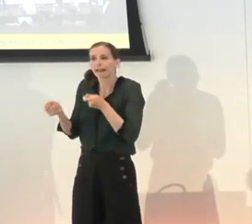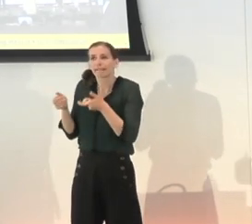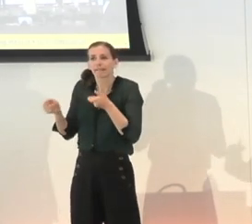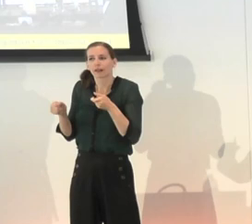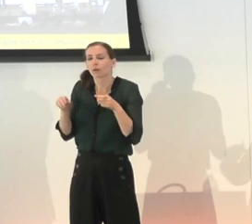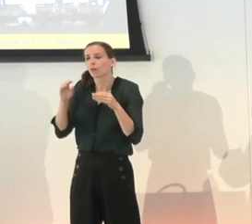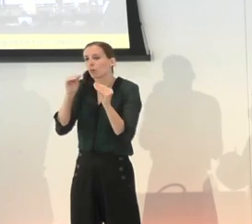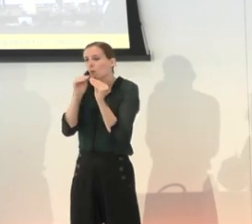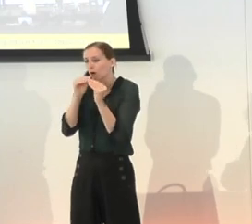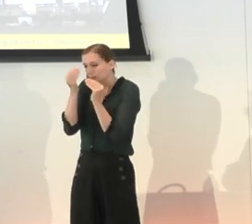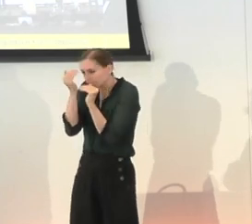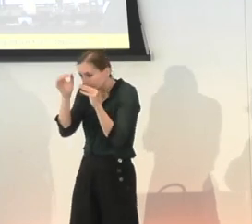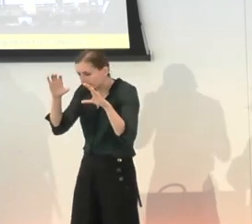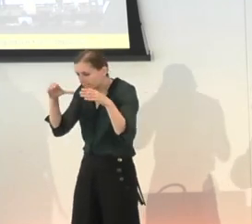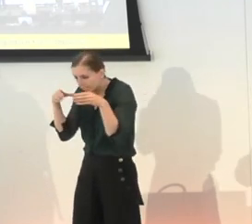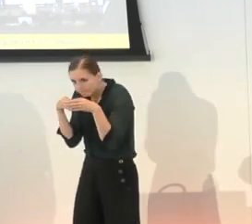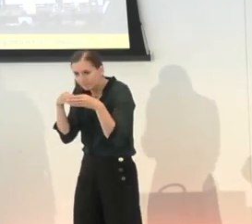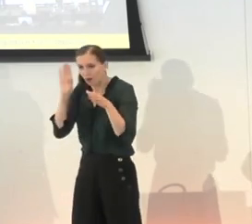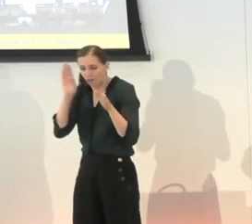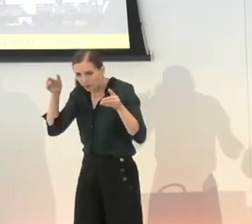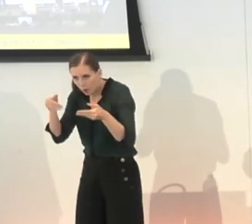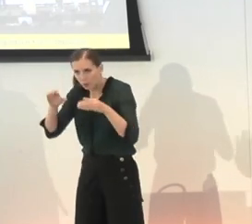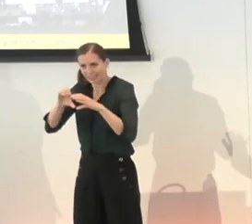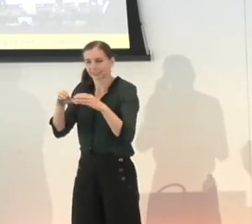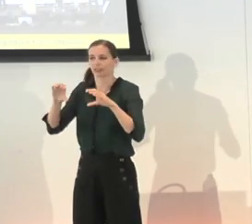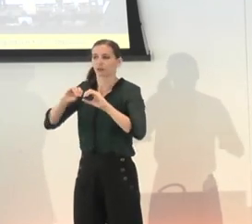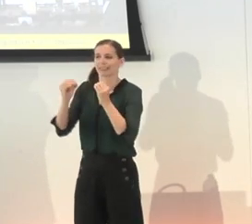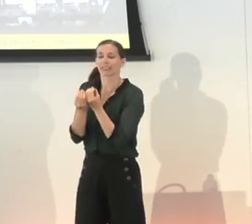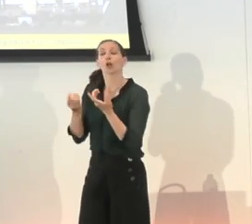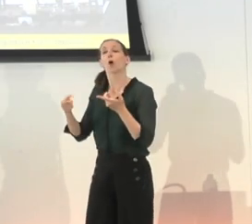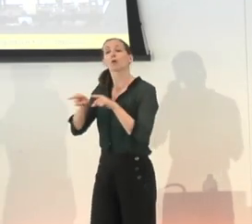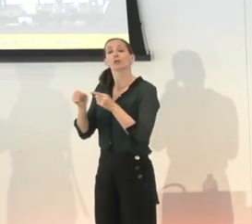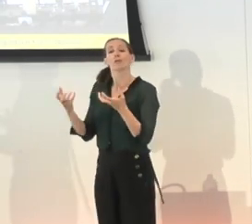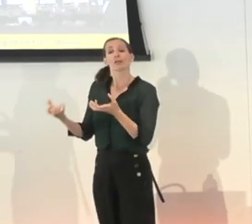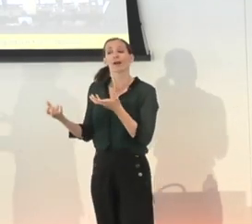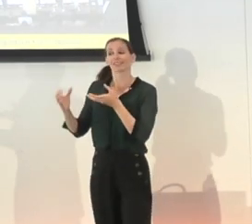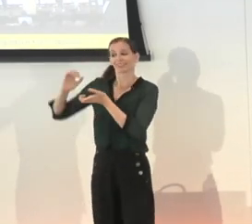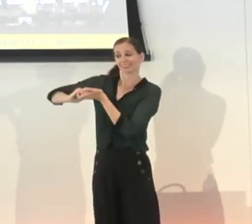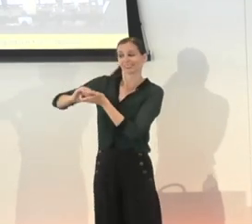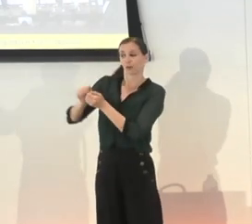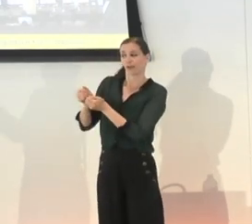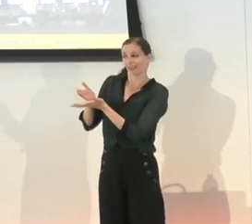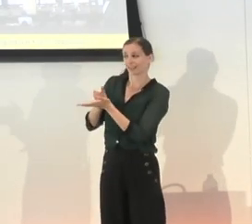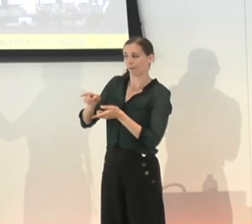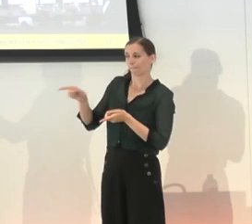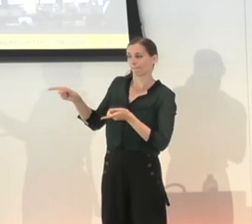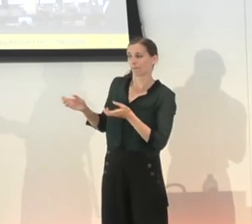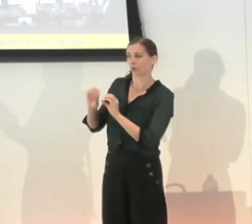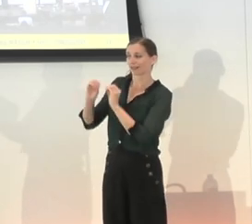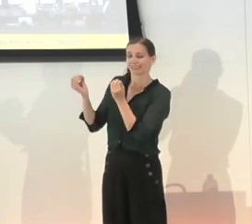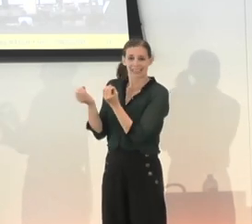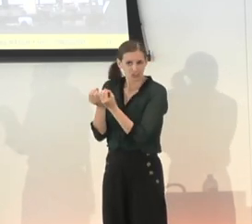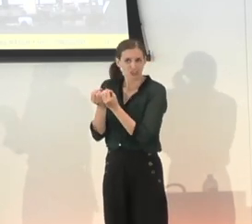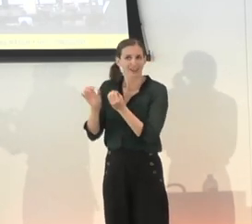them and some level of commitment to talk at -- with organizations that work with VR, we